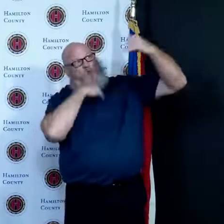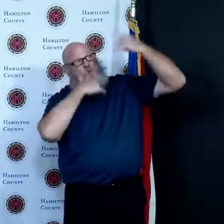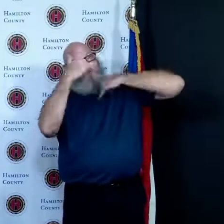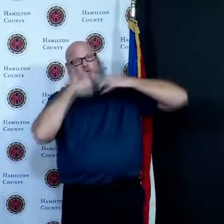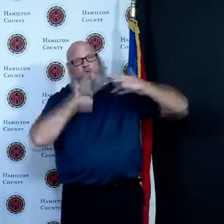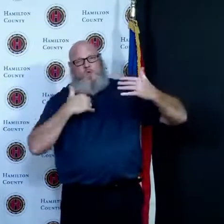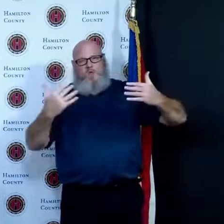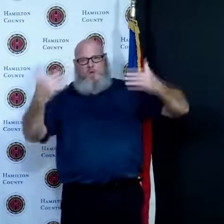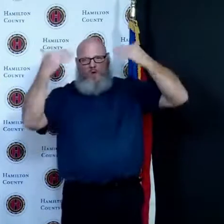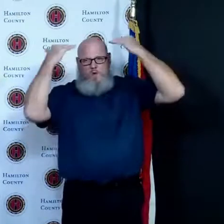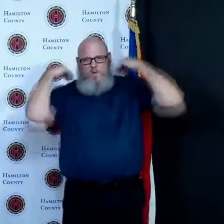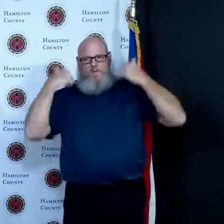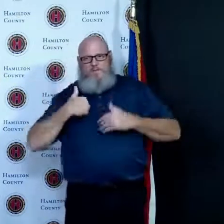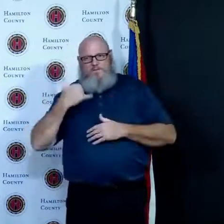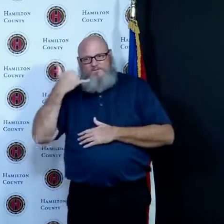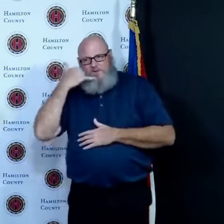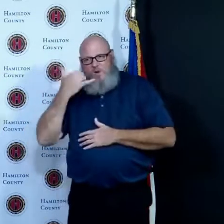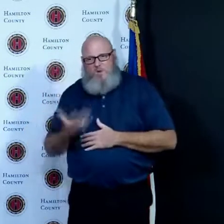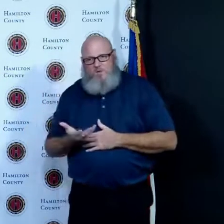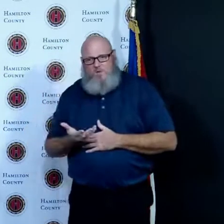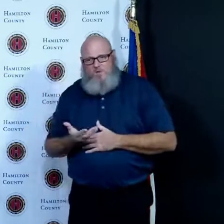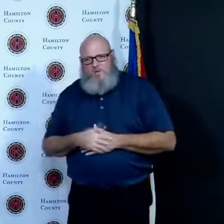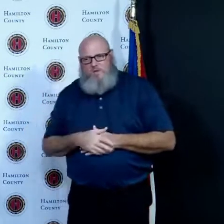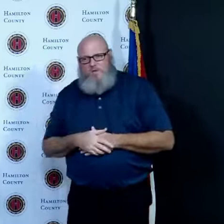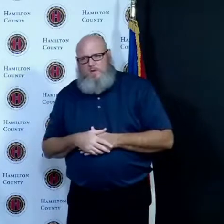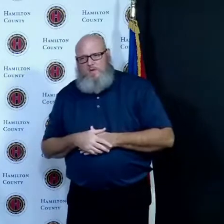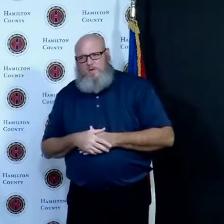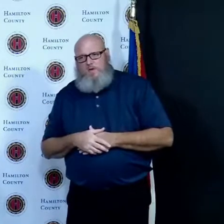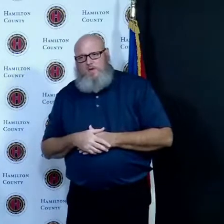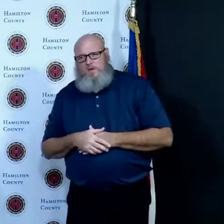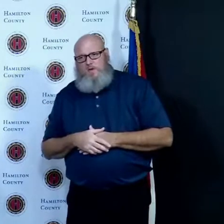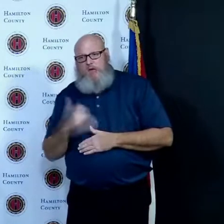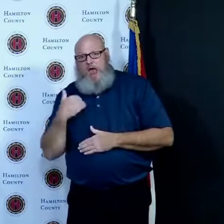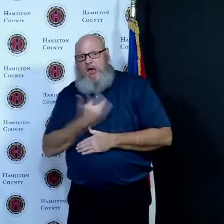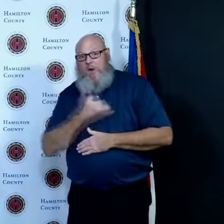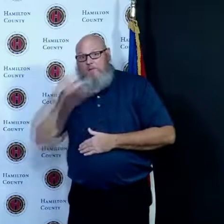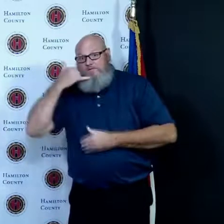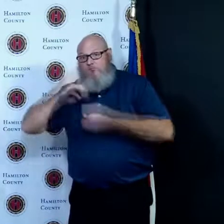but I really I plead with everyone try your best to use our website as it's a very effective tool